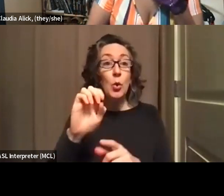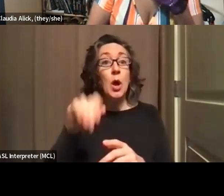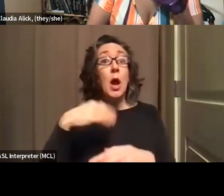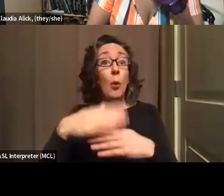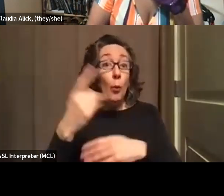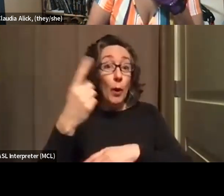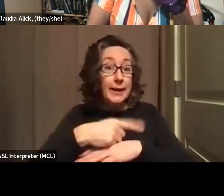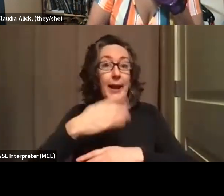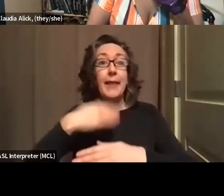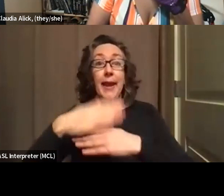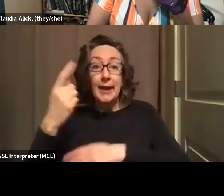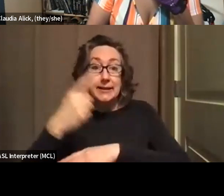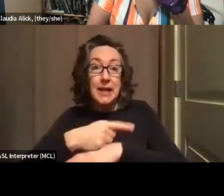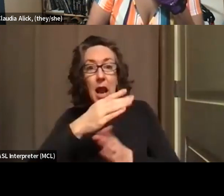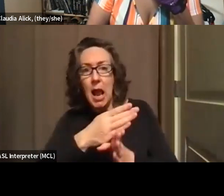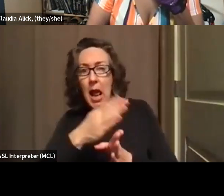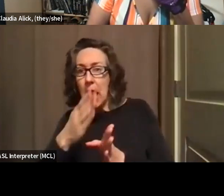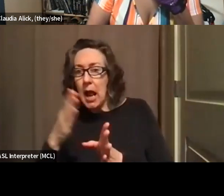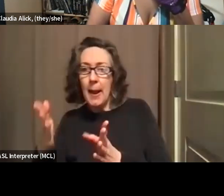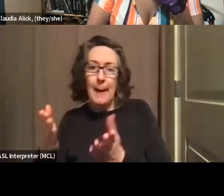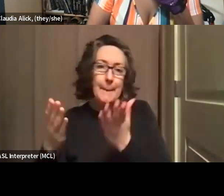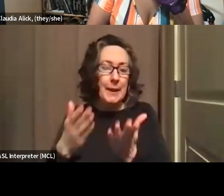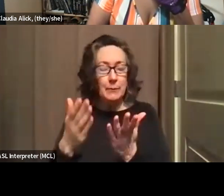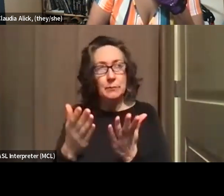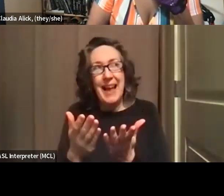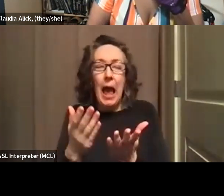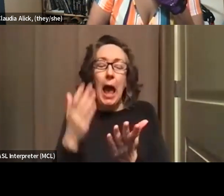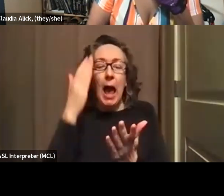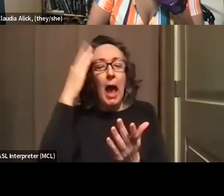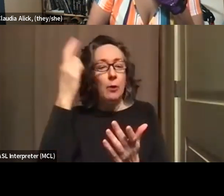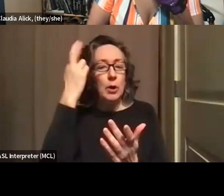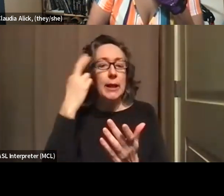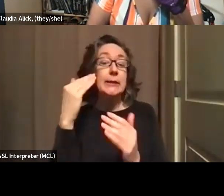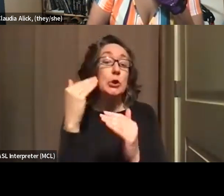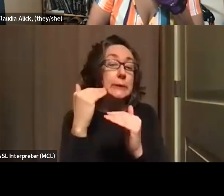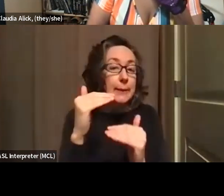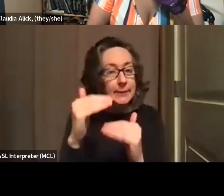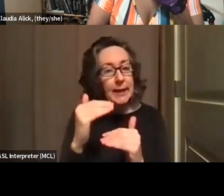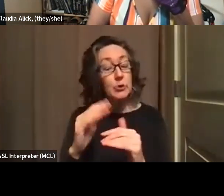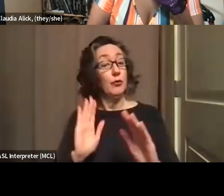how specific you can get for things. You know.